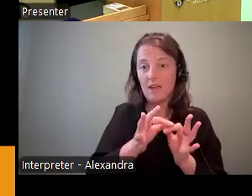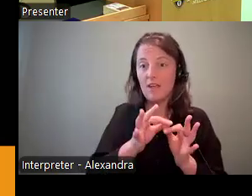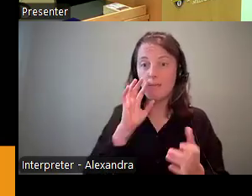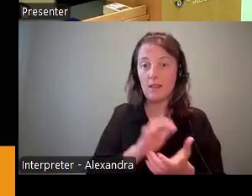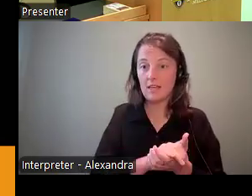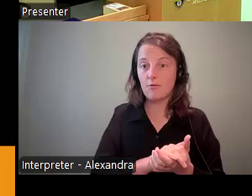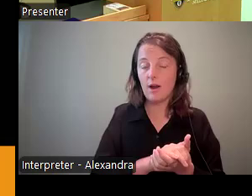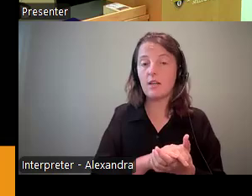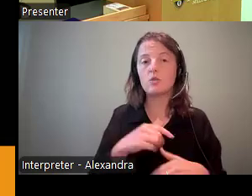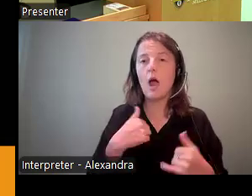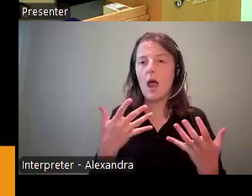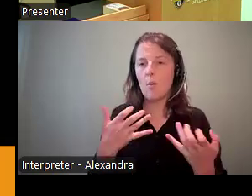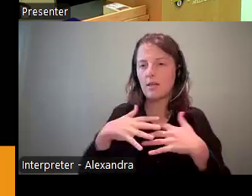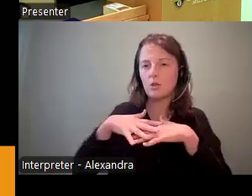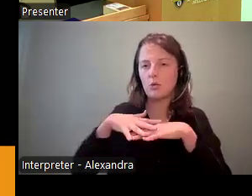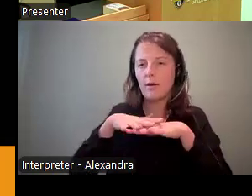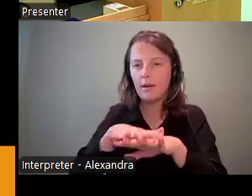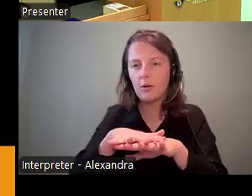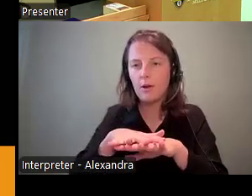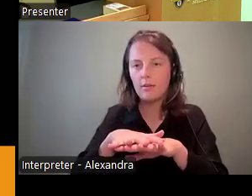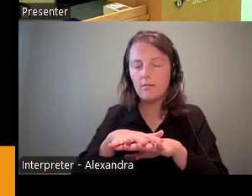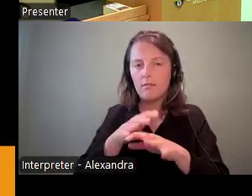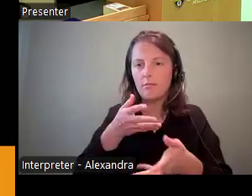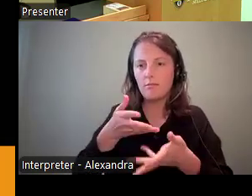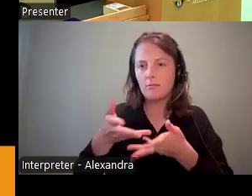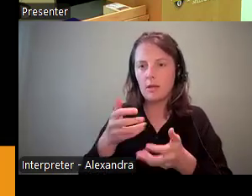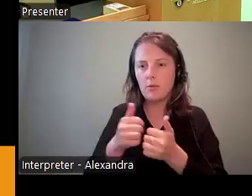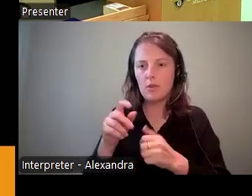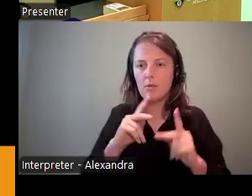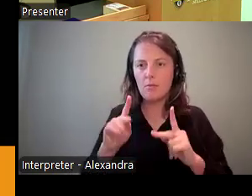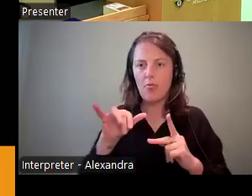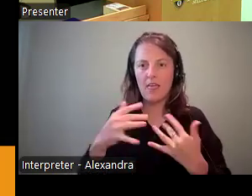uh meet people at the intersection of their faith and their and human understanding